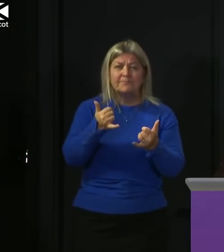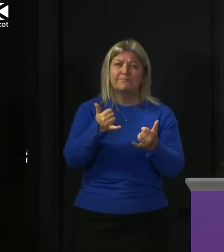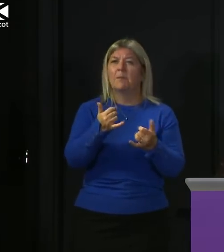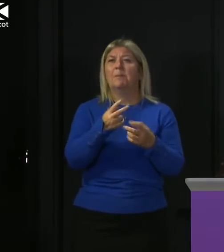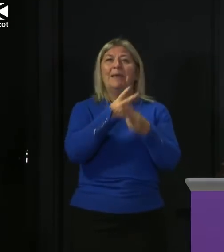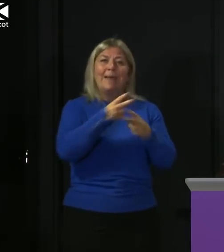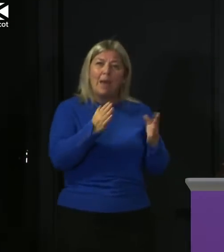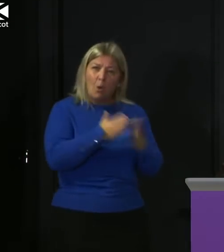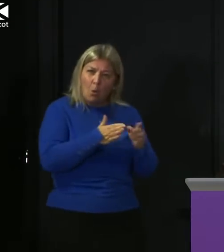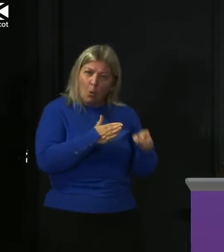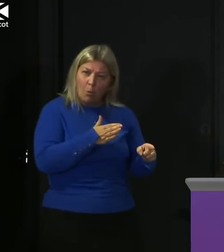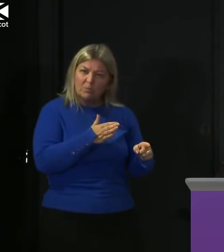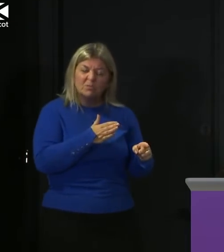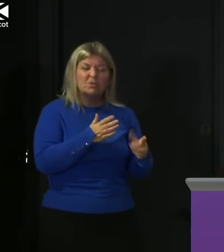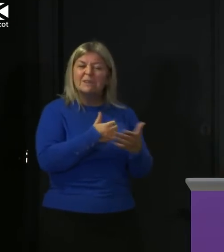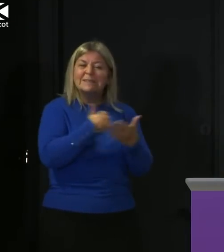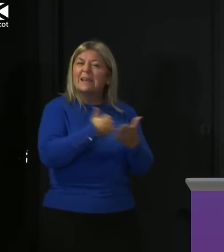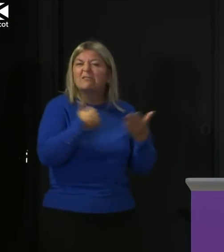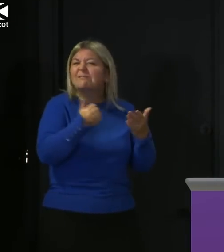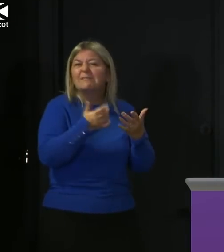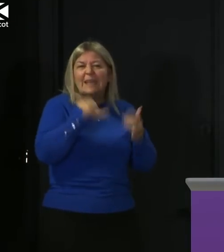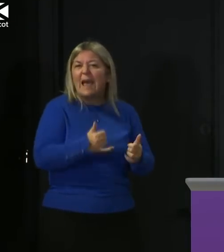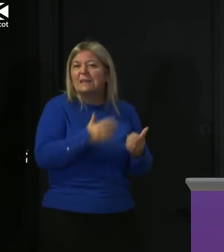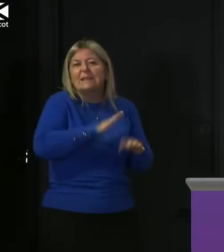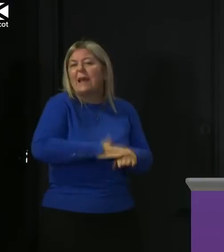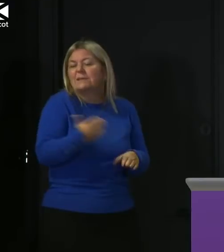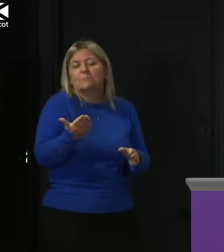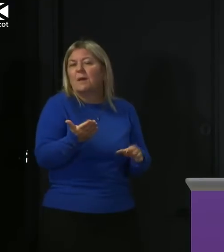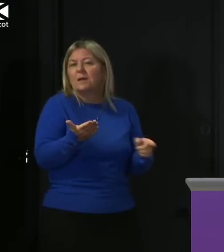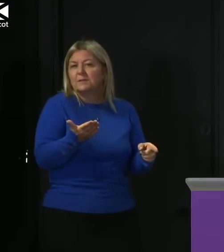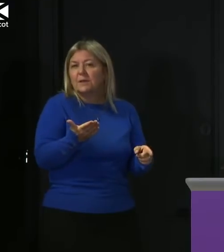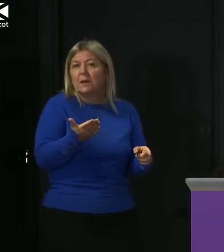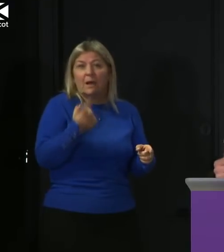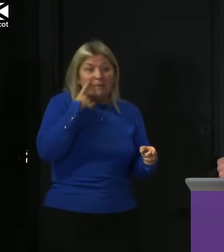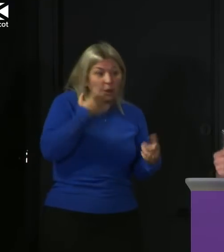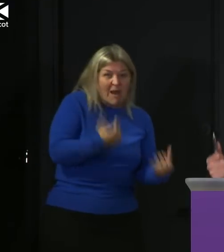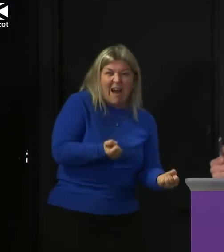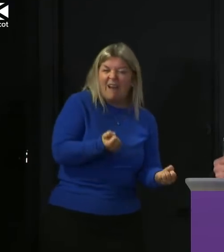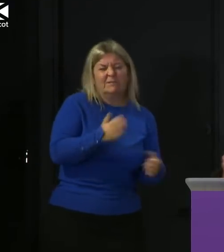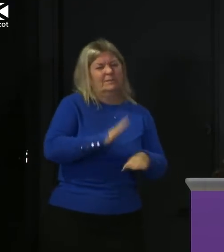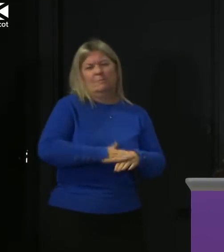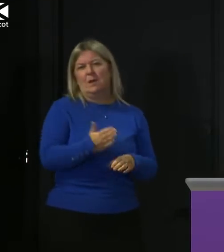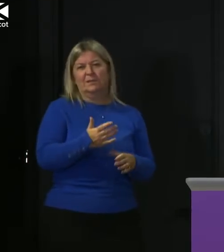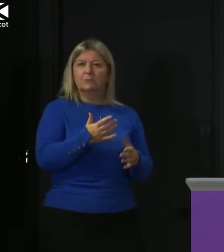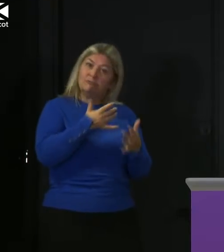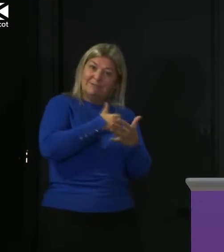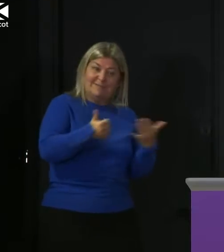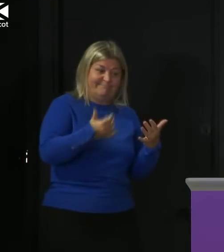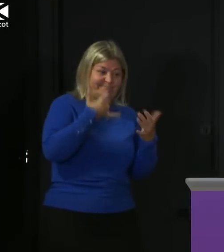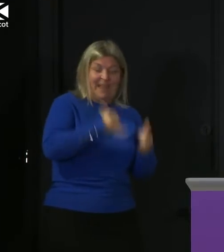but it has a limitation and it is not always the panacea that some people think it is. But